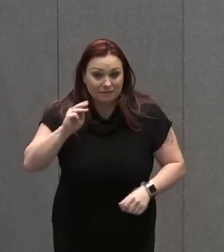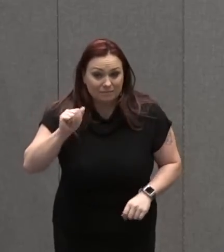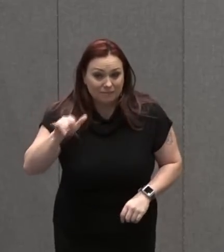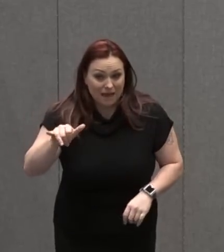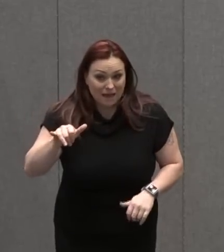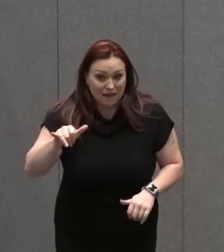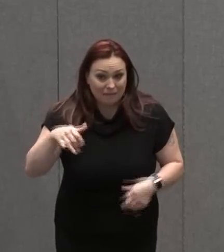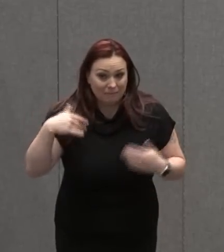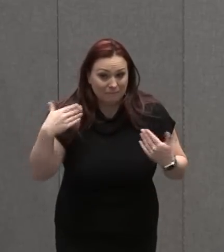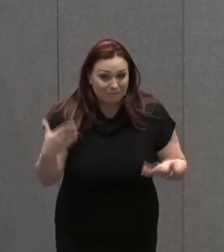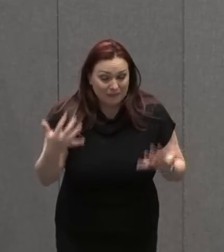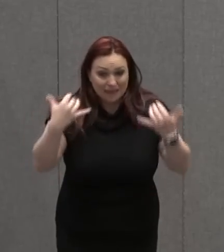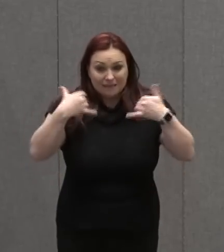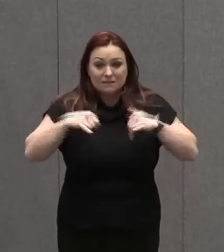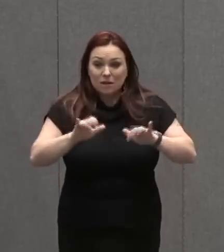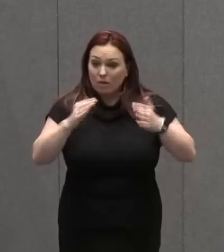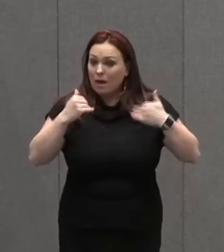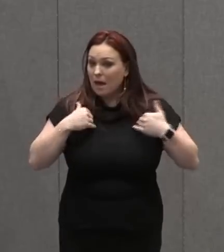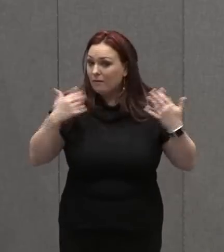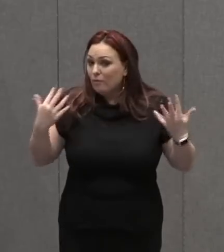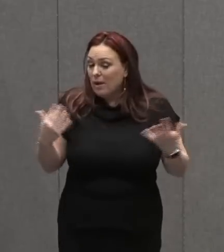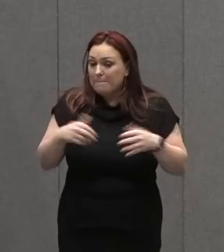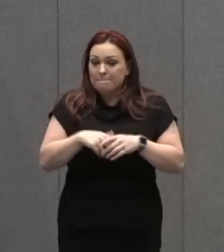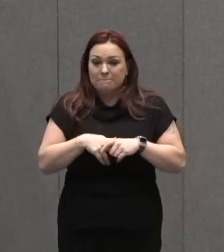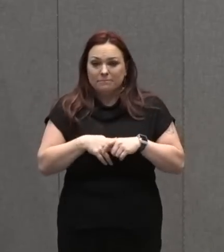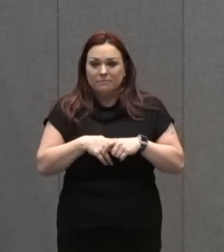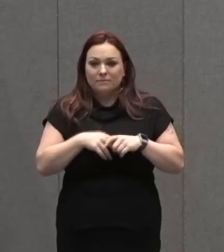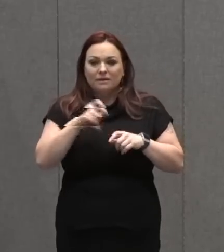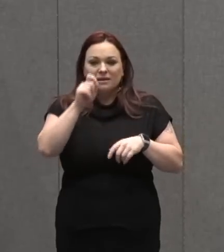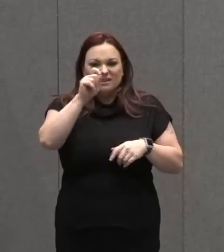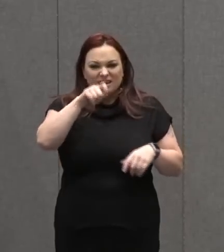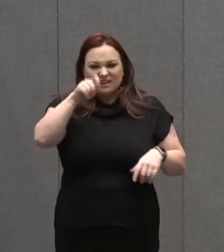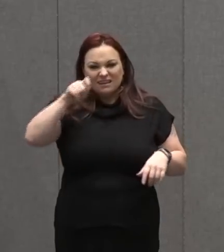You would still have tick marks